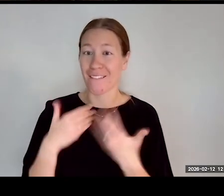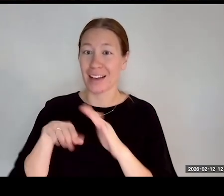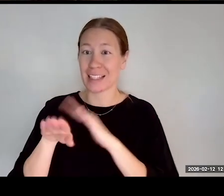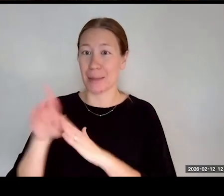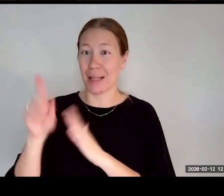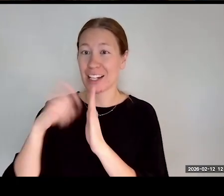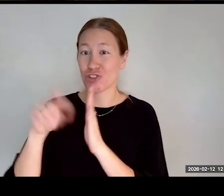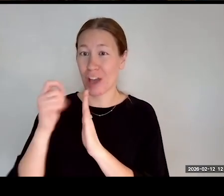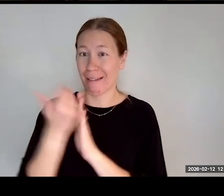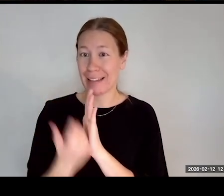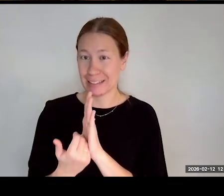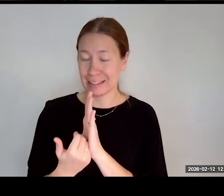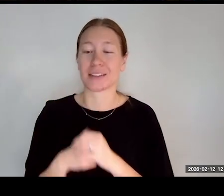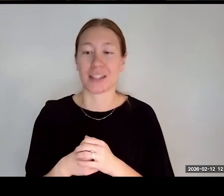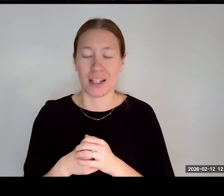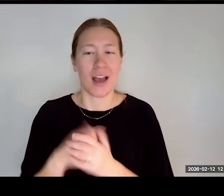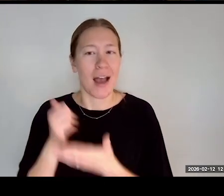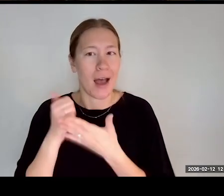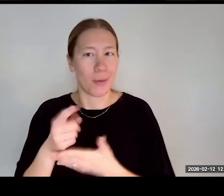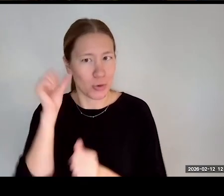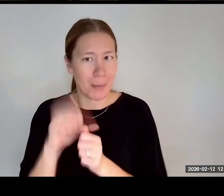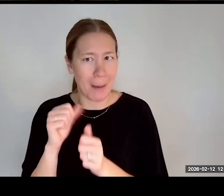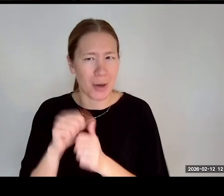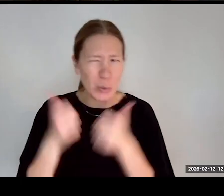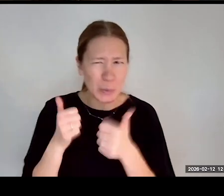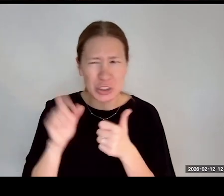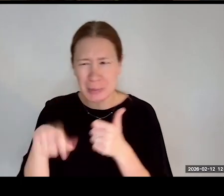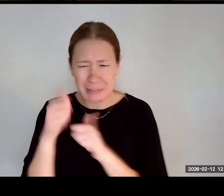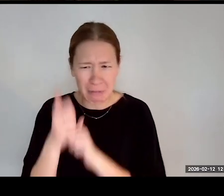and this helps you remember what these elements are and apply best practices.